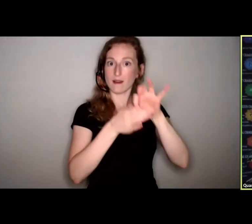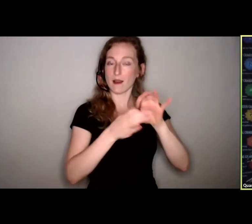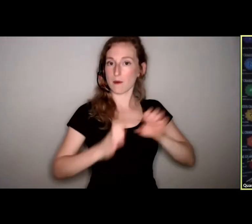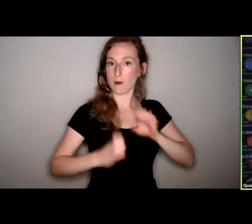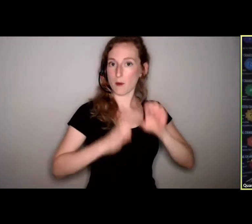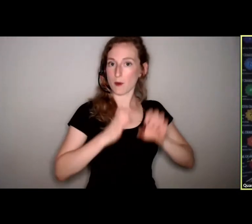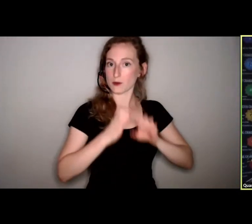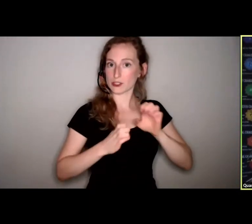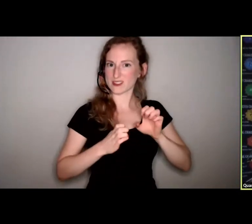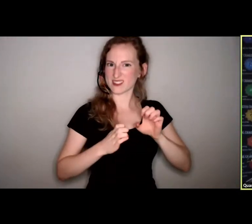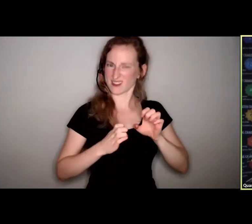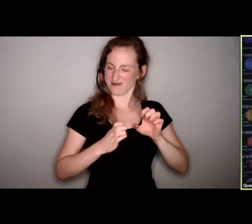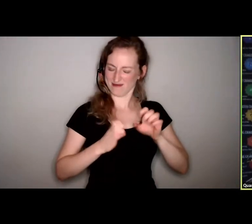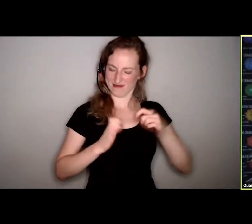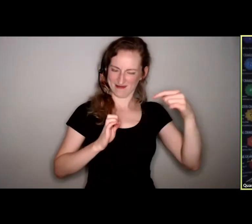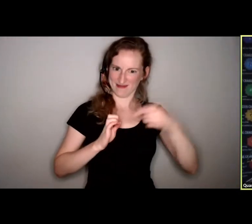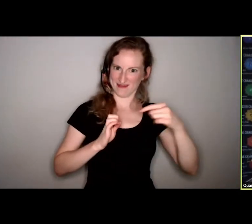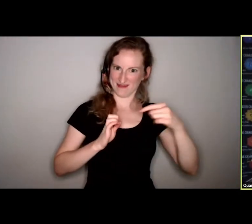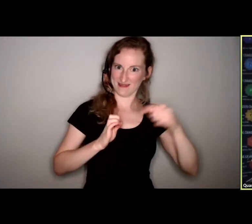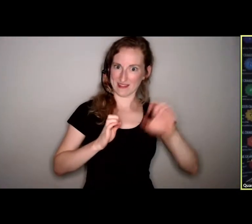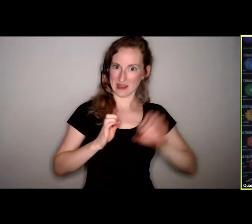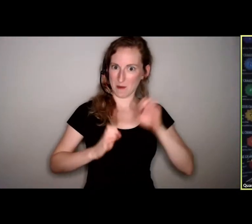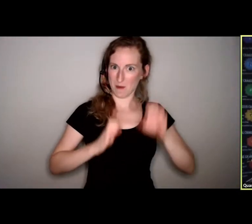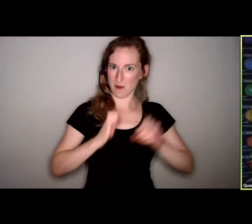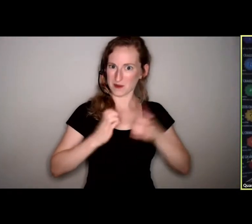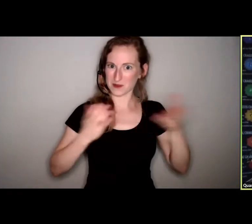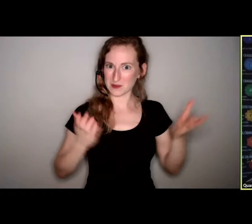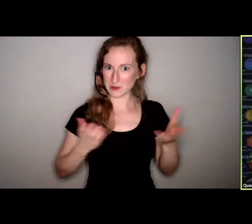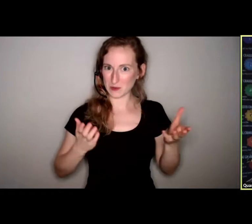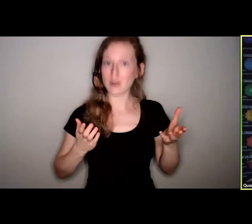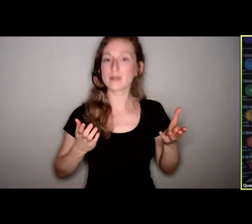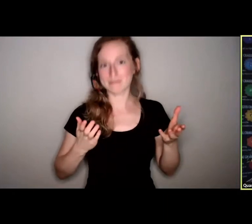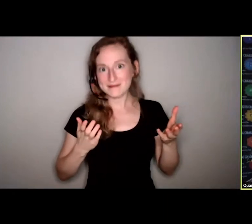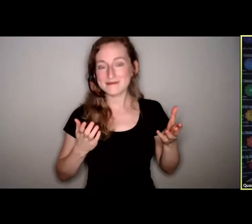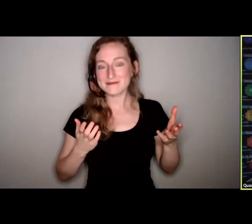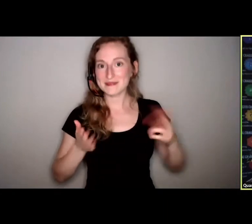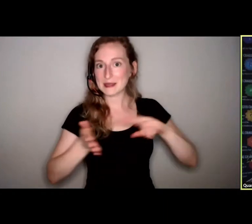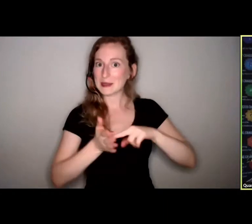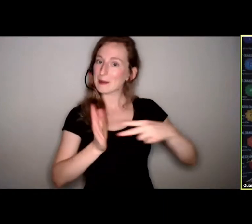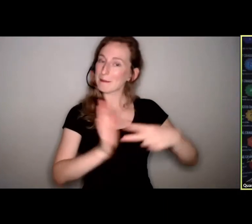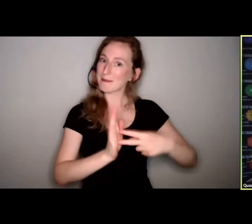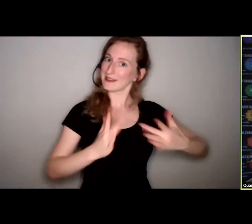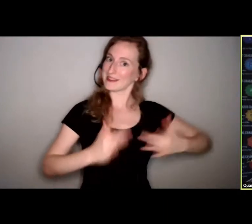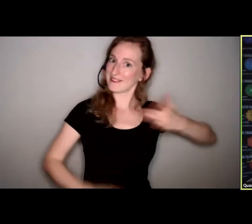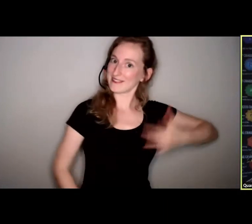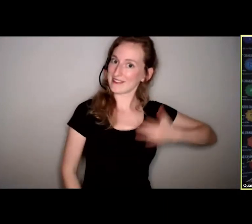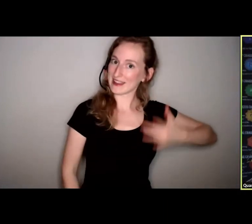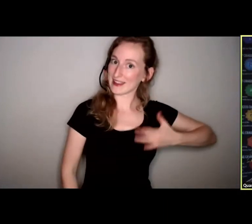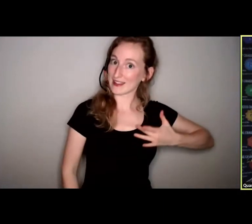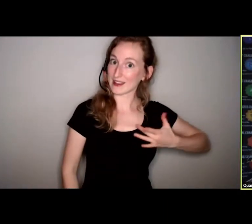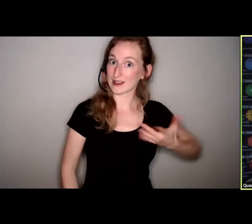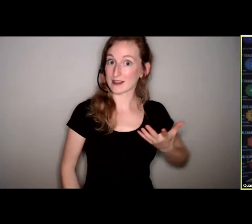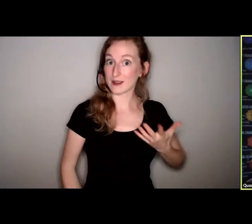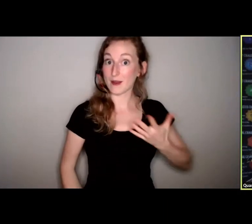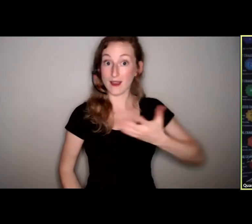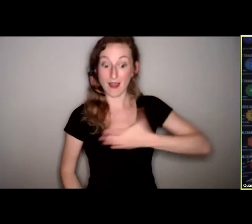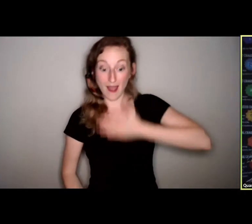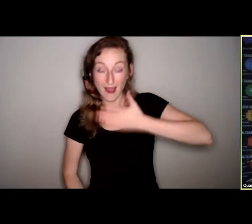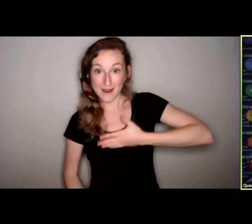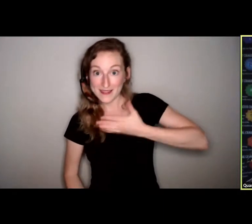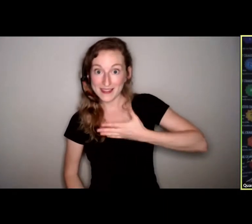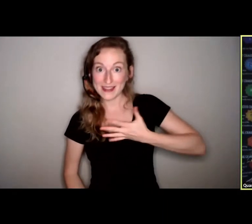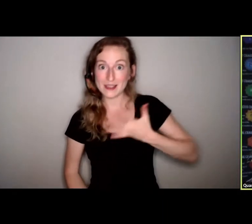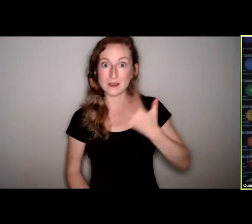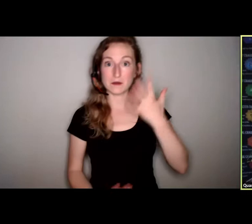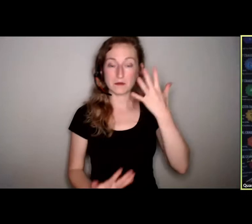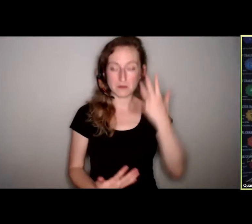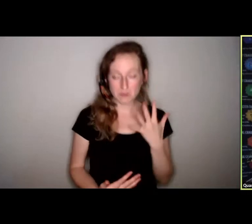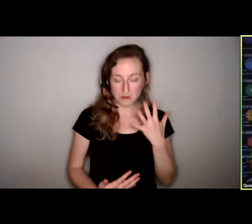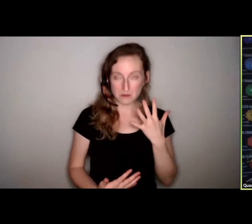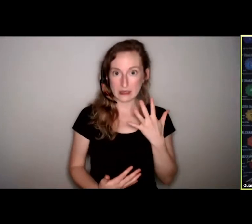That’s another word for feelings - like happy, sad, scared, or silly.